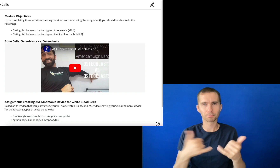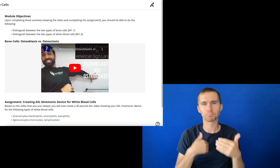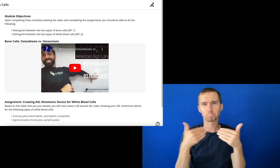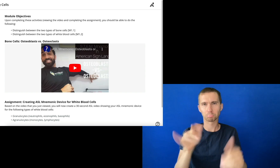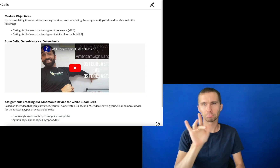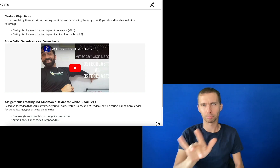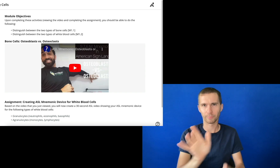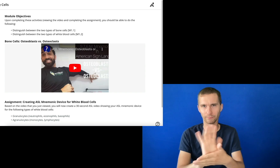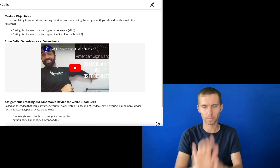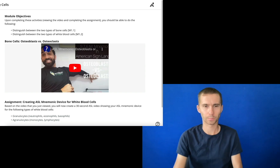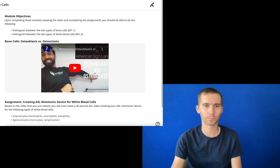Now, I'm going to show you the video.